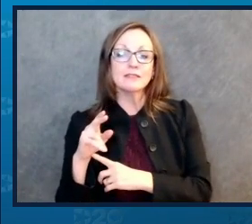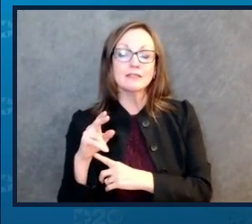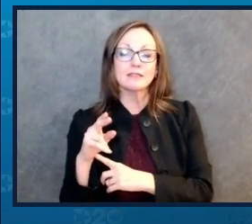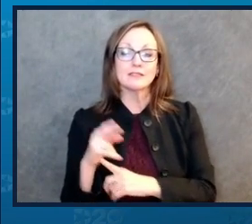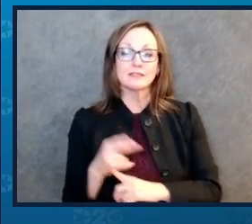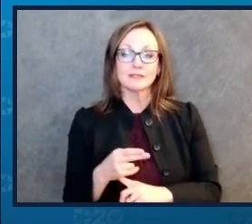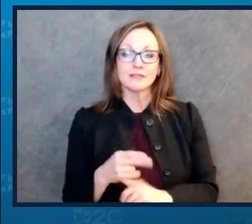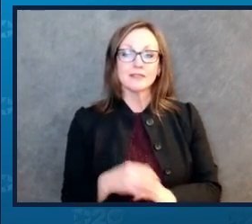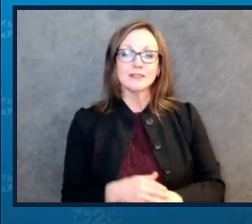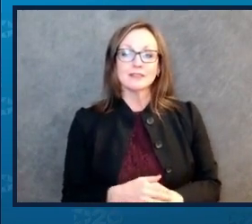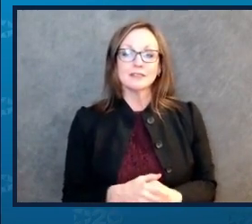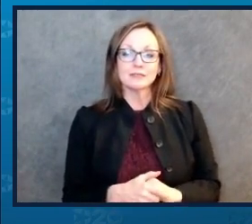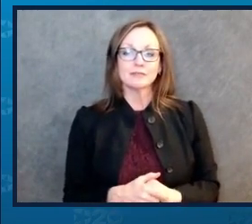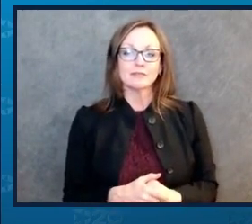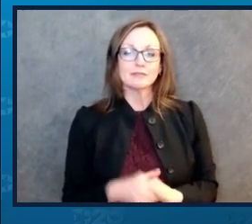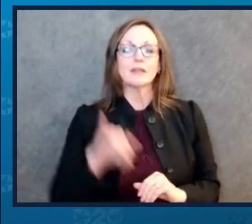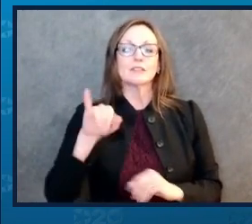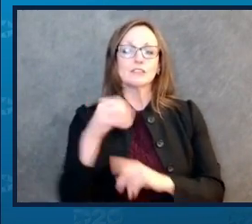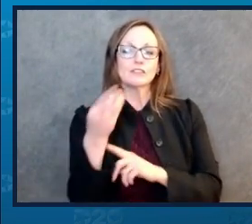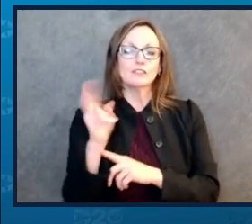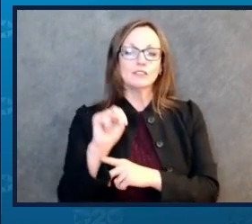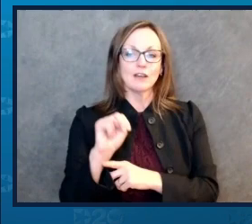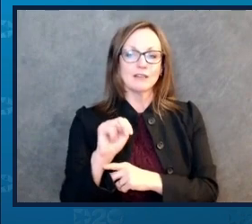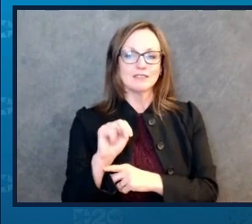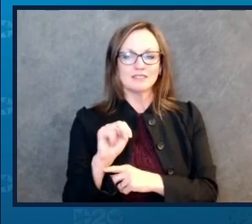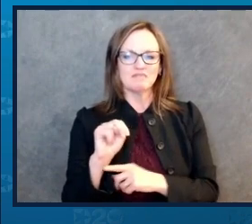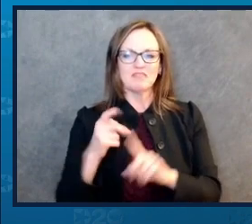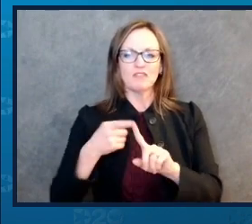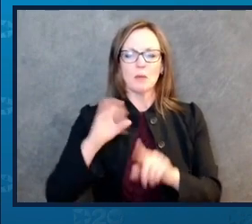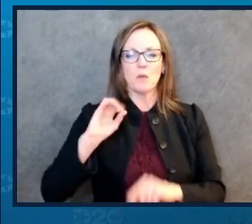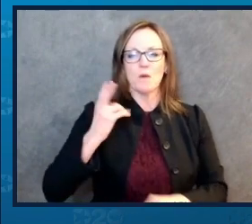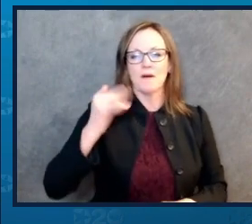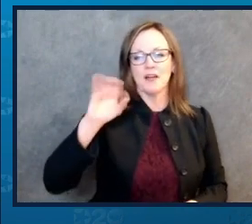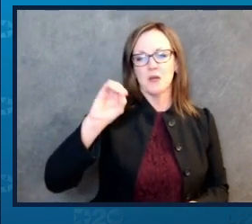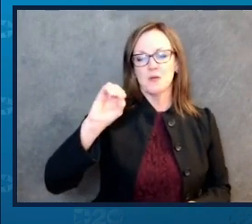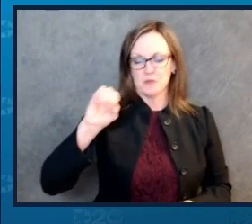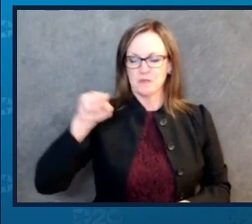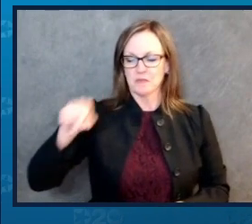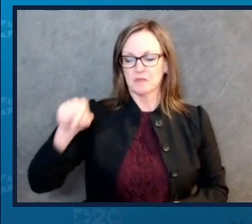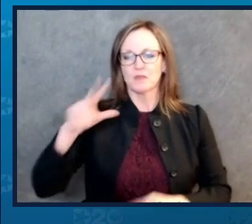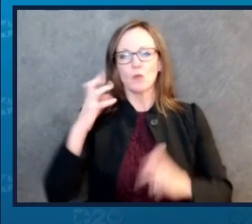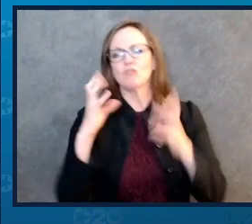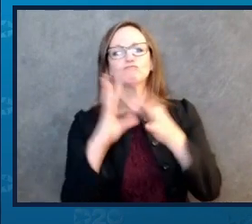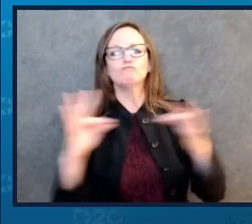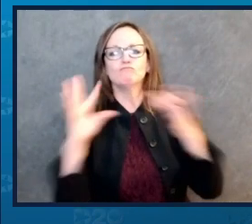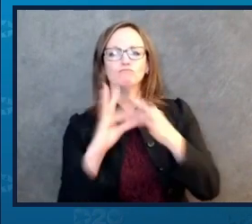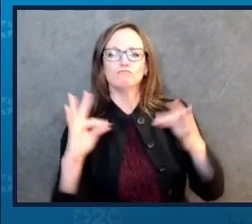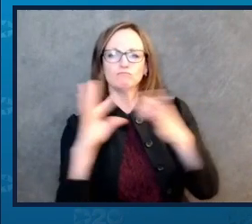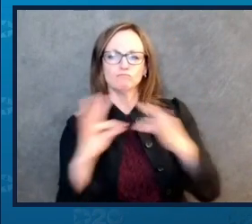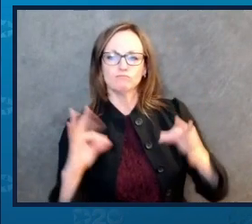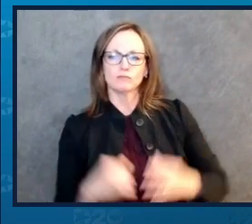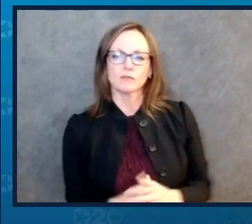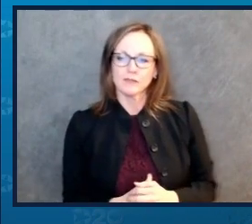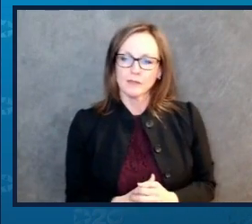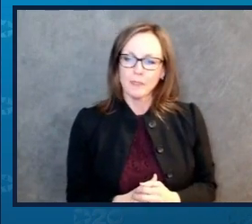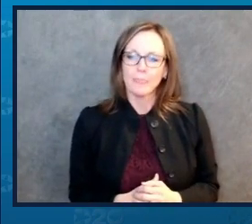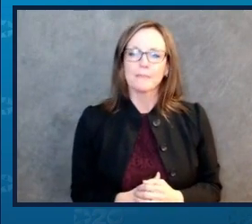COUNTY, OHIO. WE HAVE 10 TO 12 EMPLOYEES,